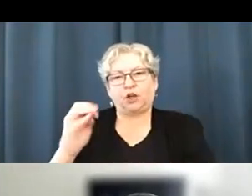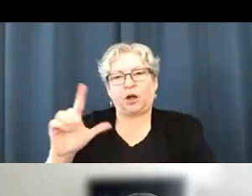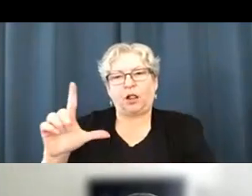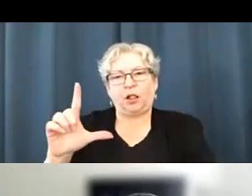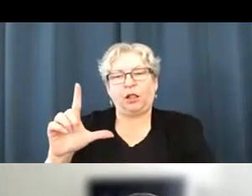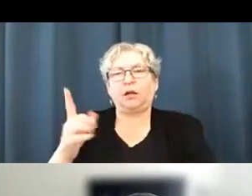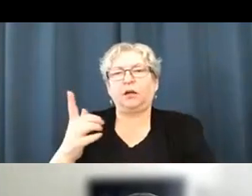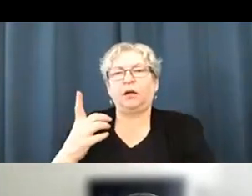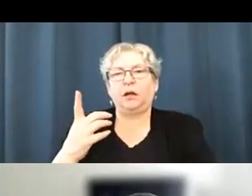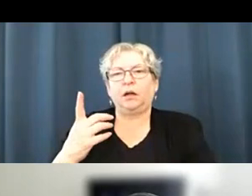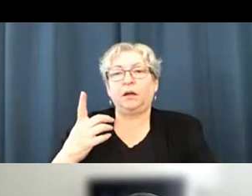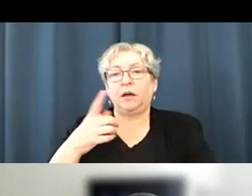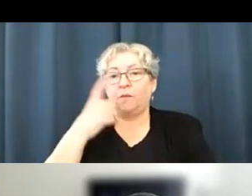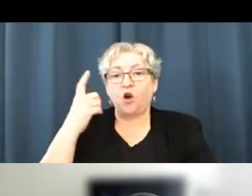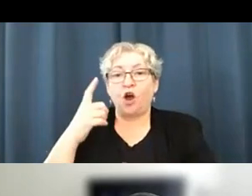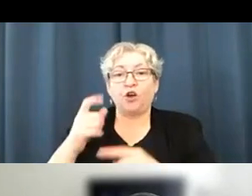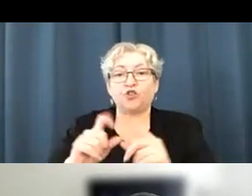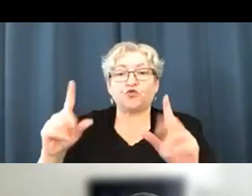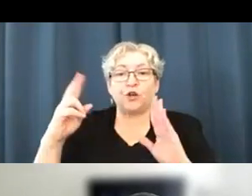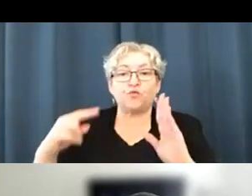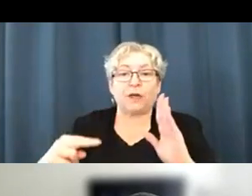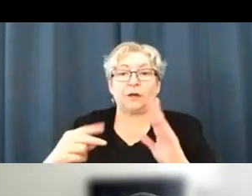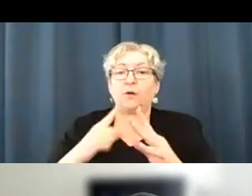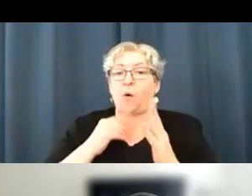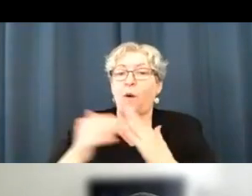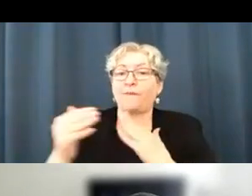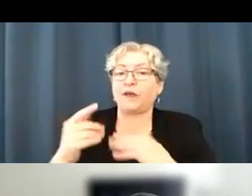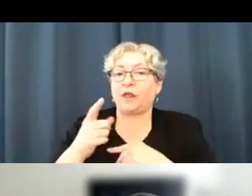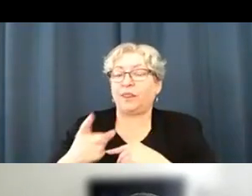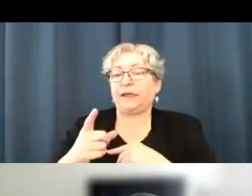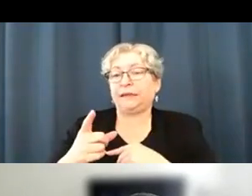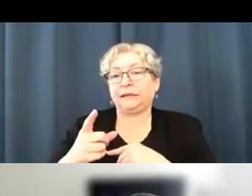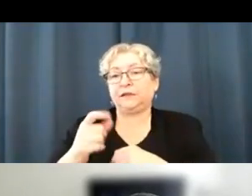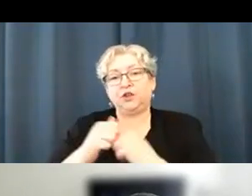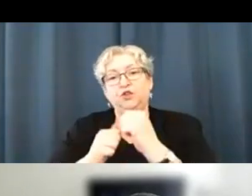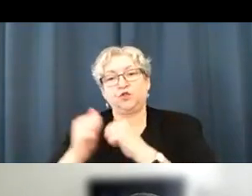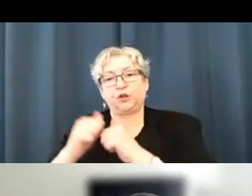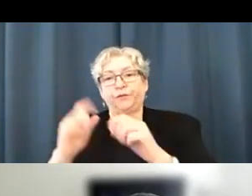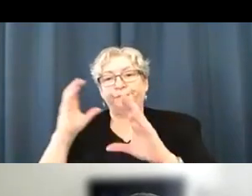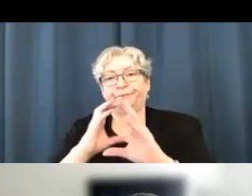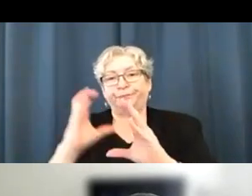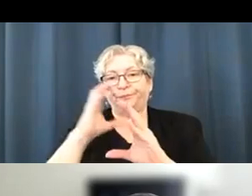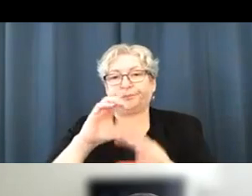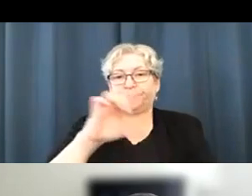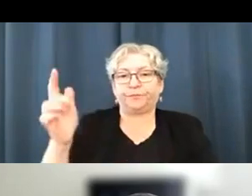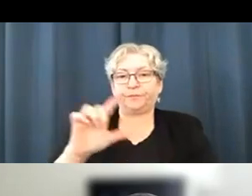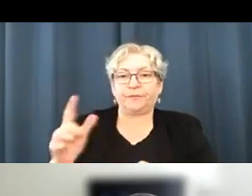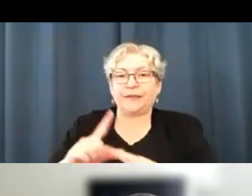because screen readers often use these structural elements to navigate through the different section of the page,